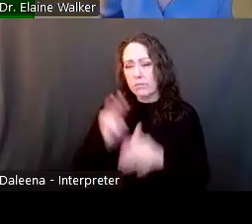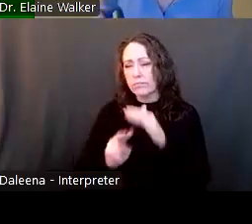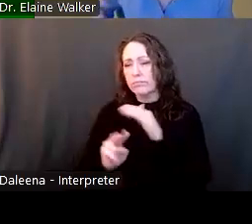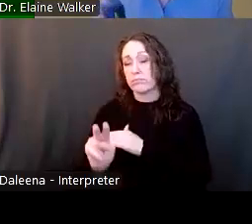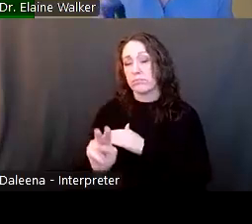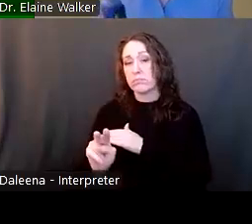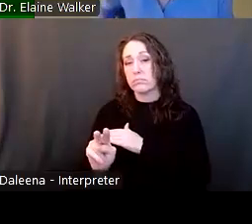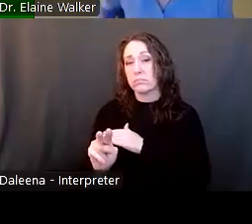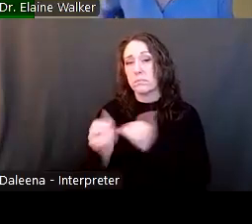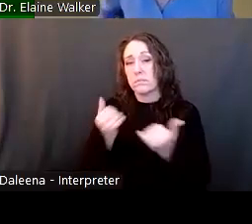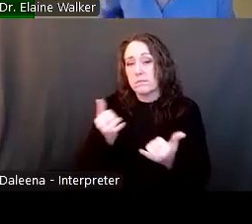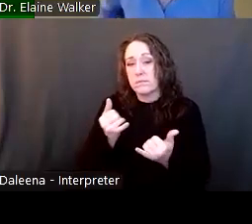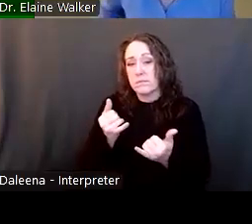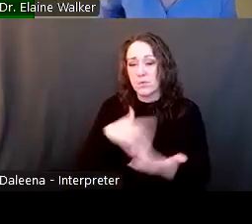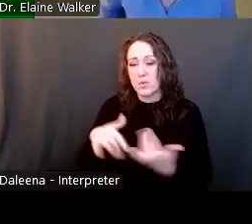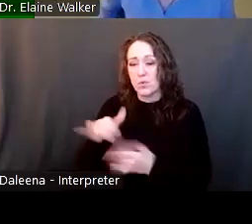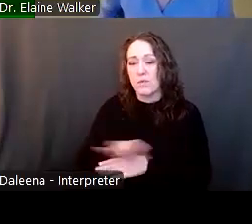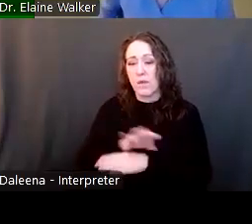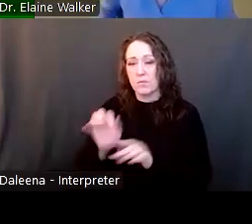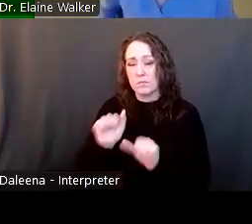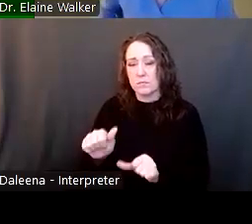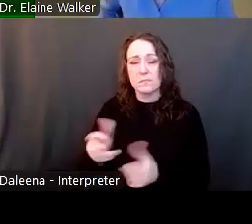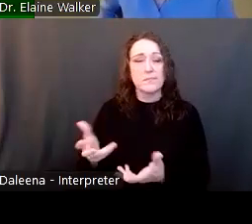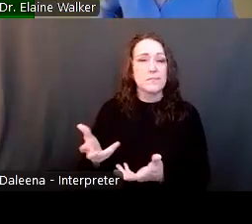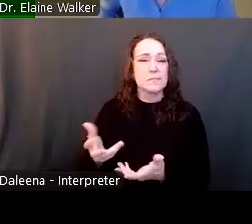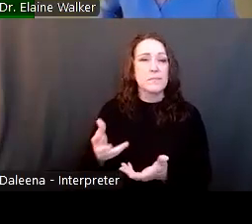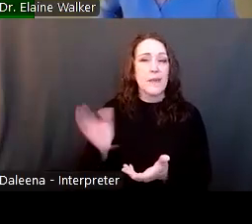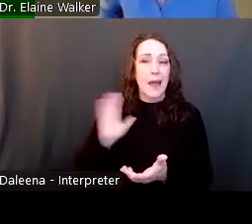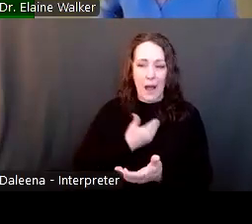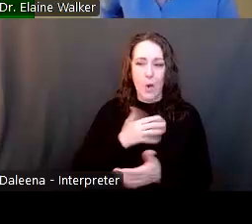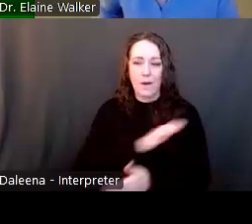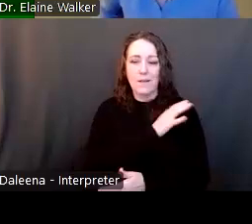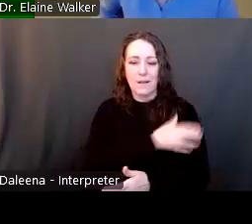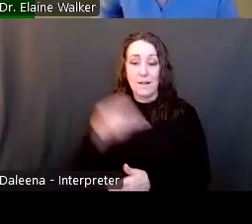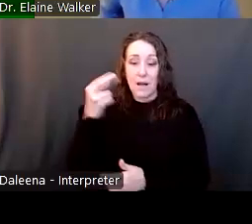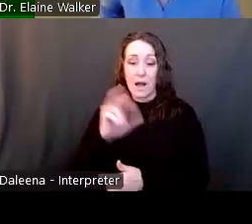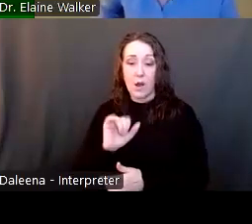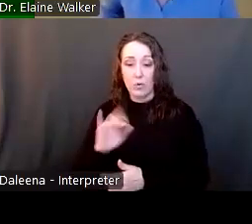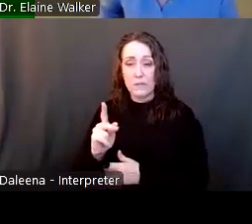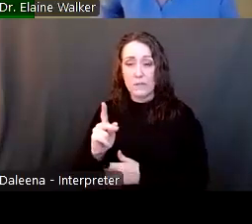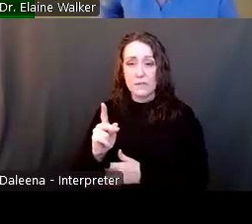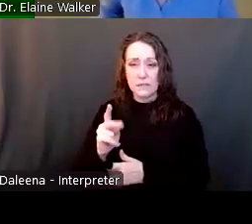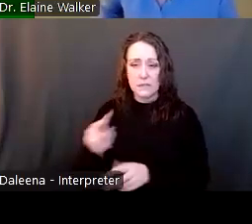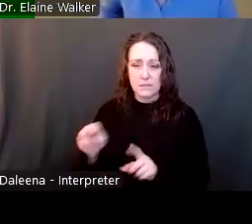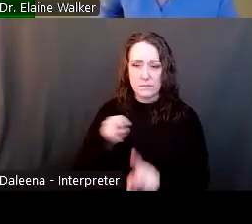current social functioning which of course in our clinical high-risk youth tends to be